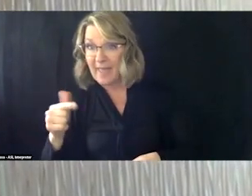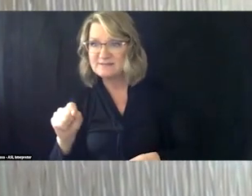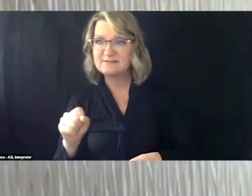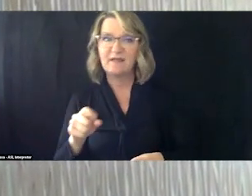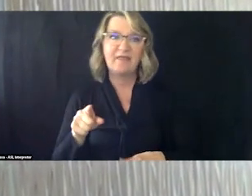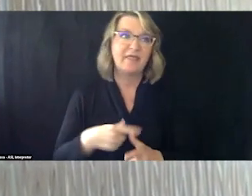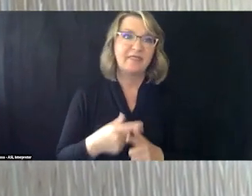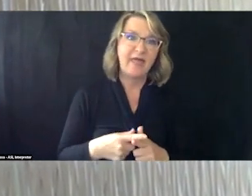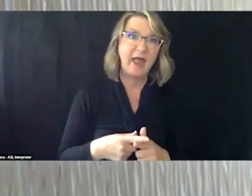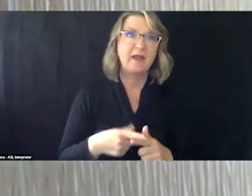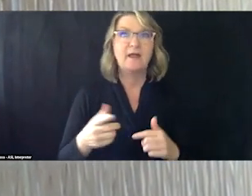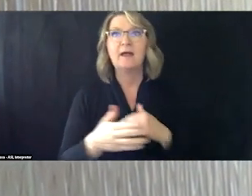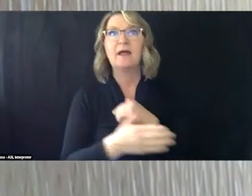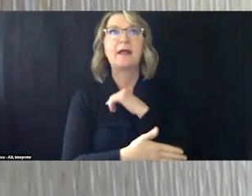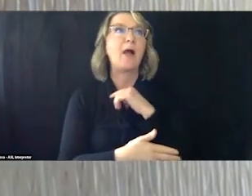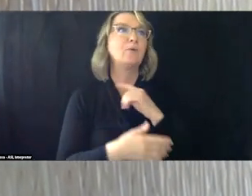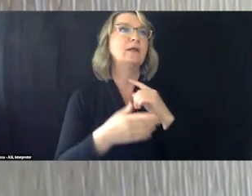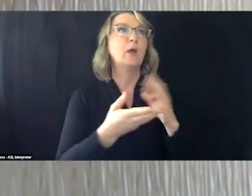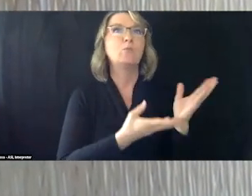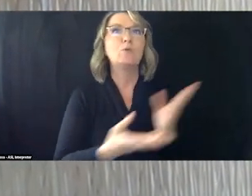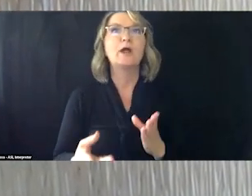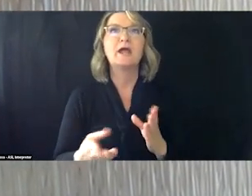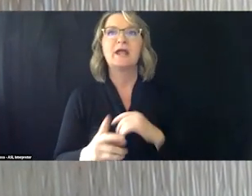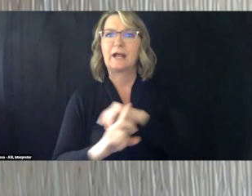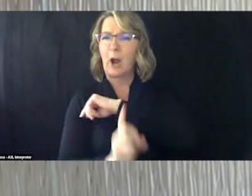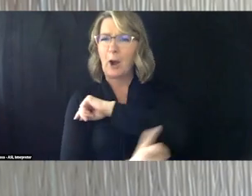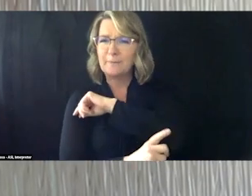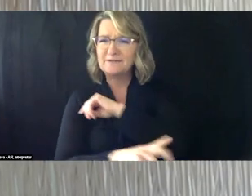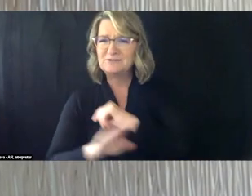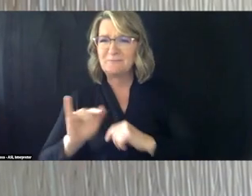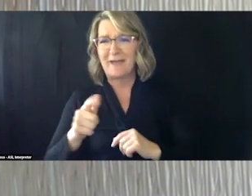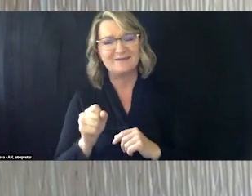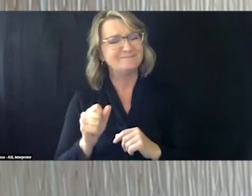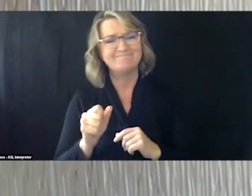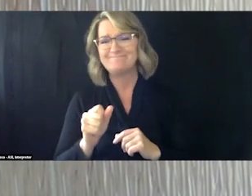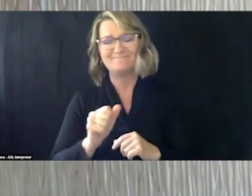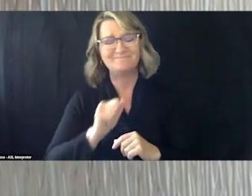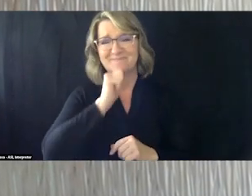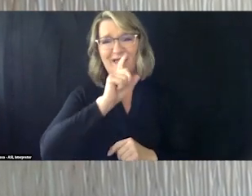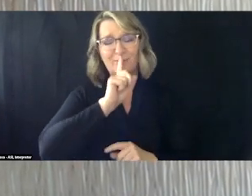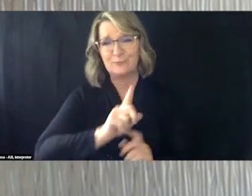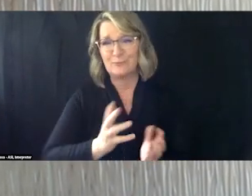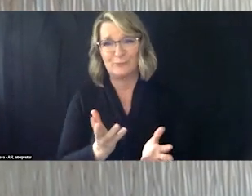black bags then it turned to the counties bringing black bag ballots and black trash bags and that's